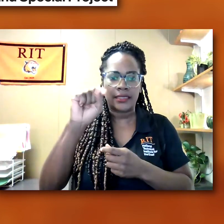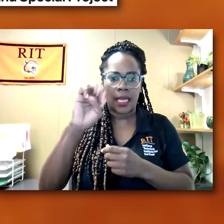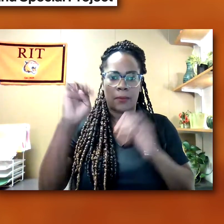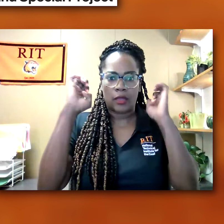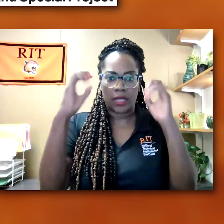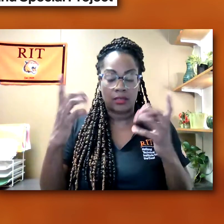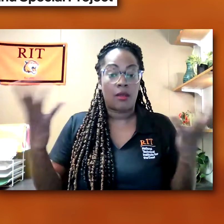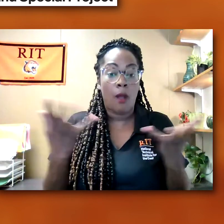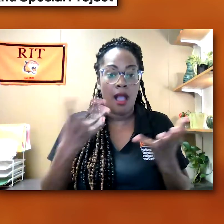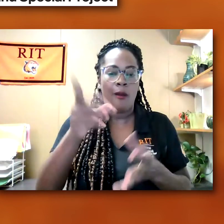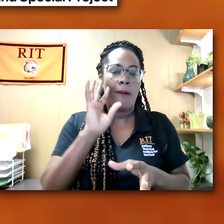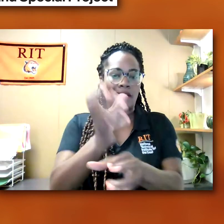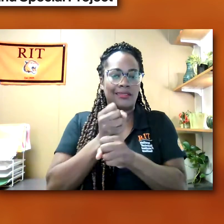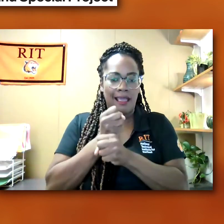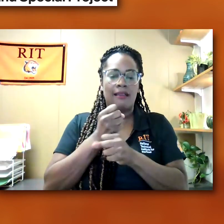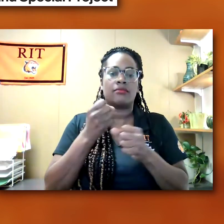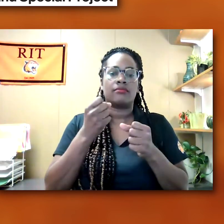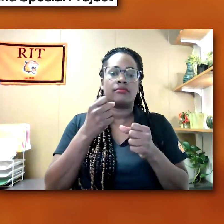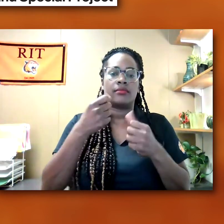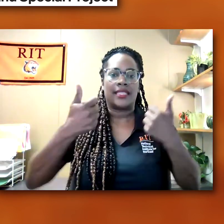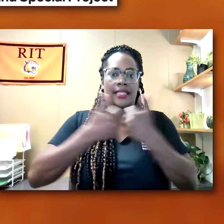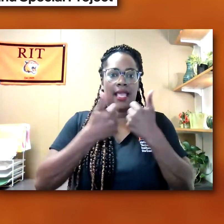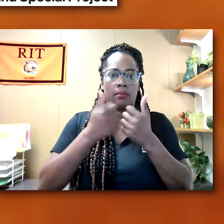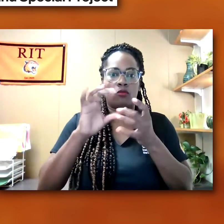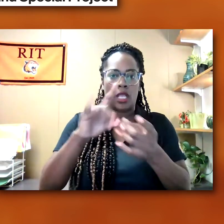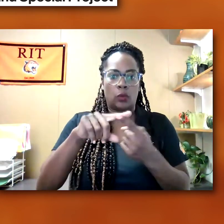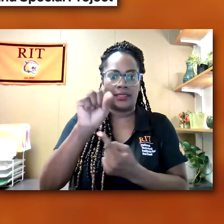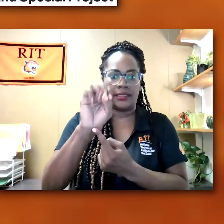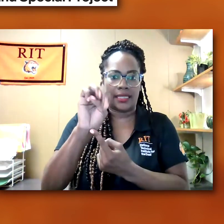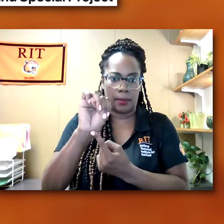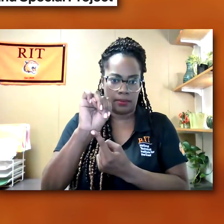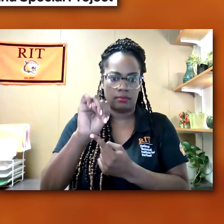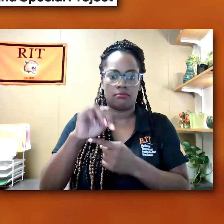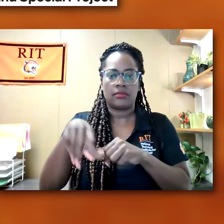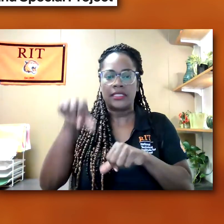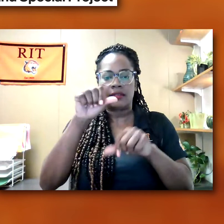We'd also be including Brain Training. It's one of the games for Nintendo Switch